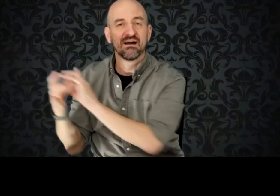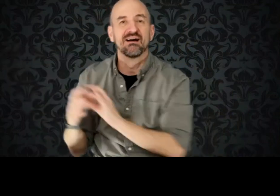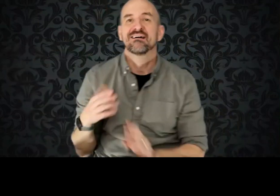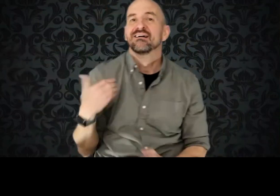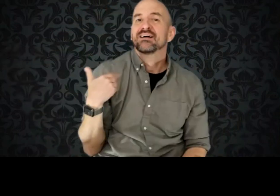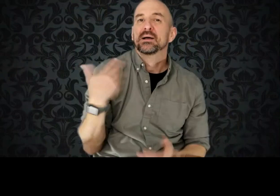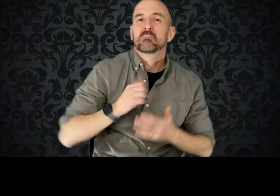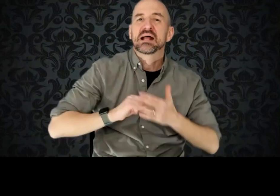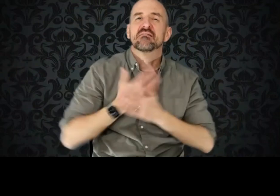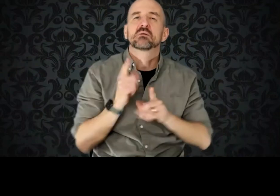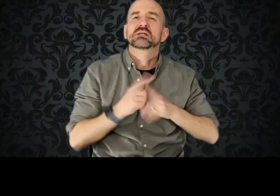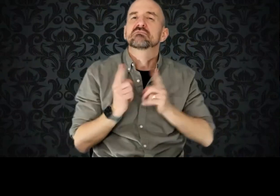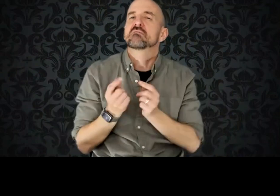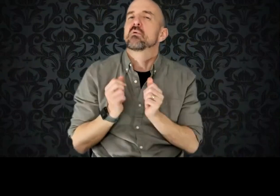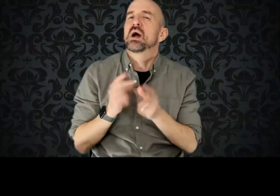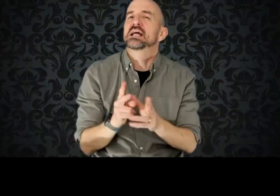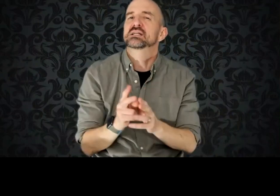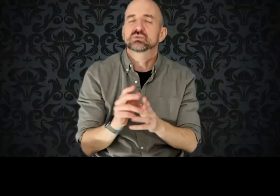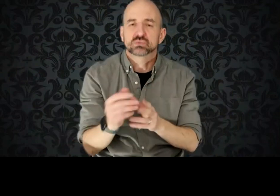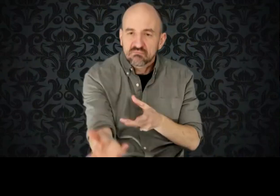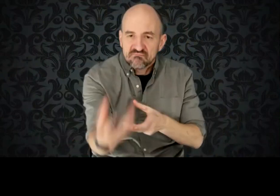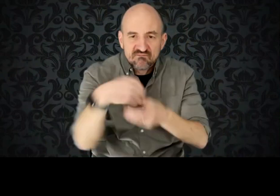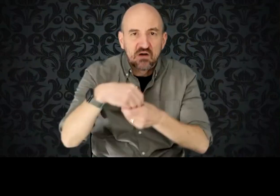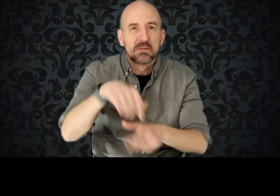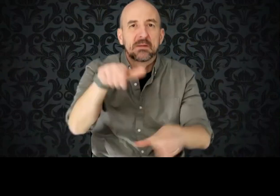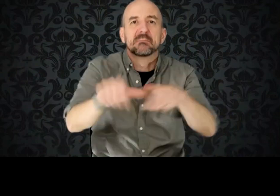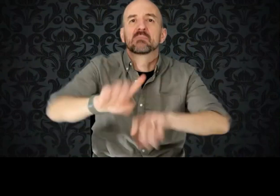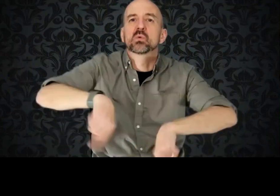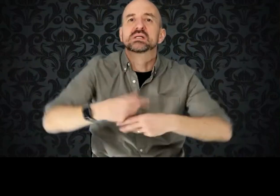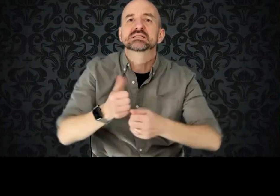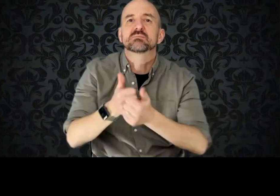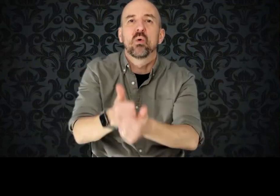our work at Sense, whether connecting to nature community green spaces that are nearing